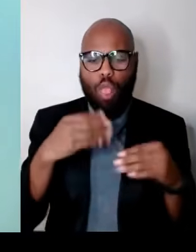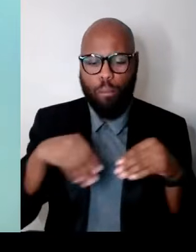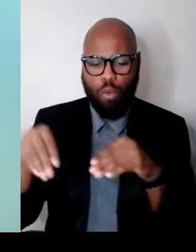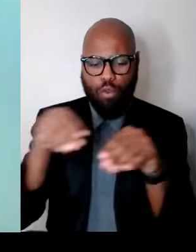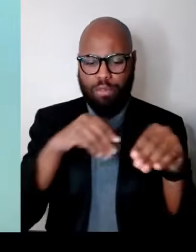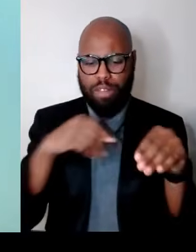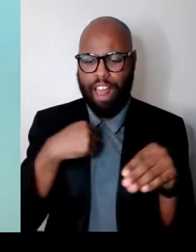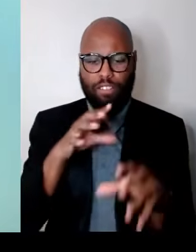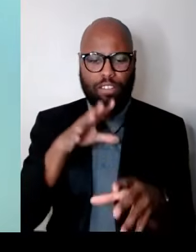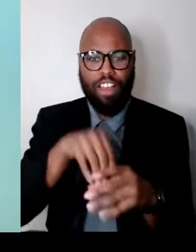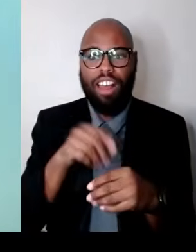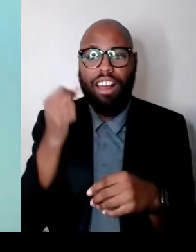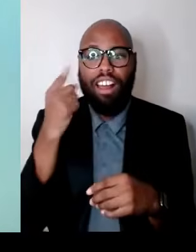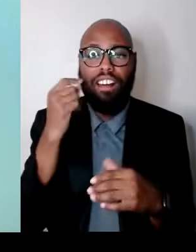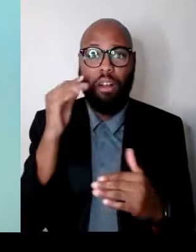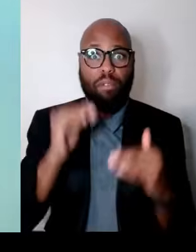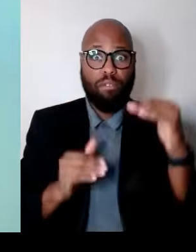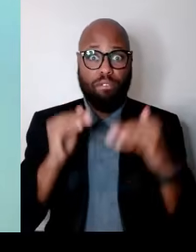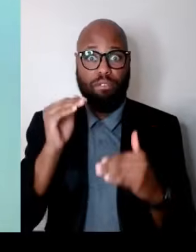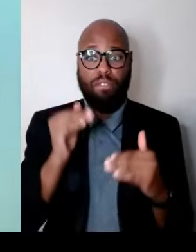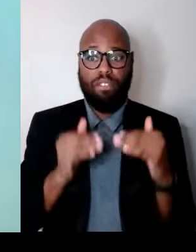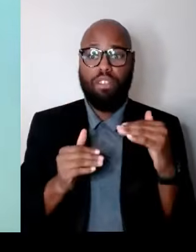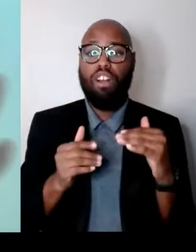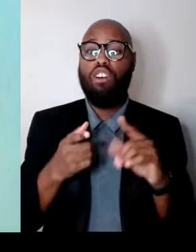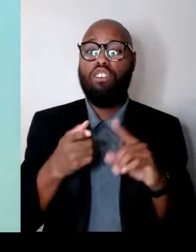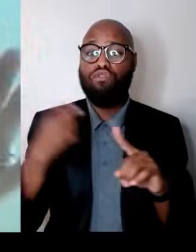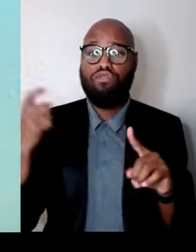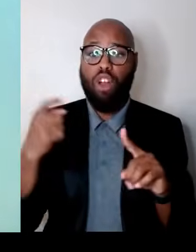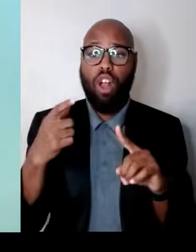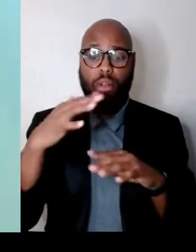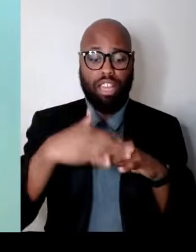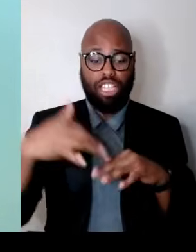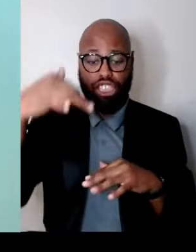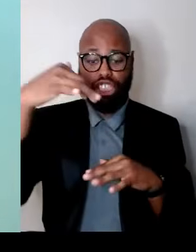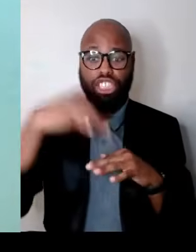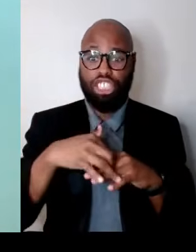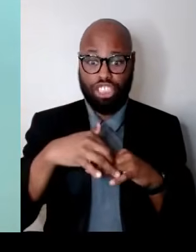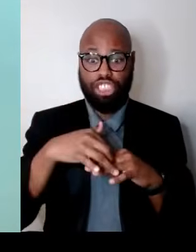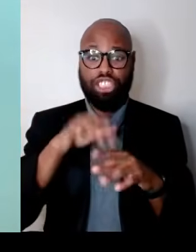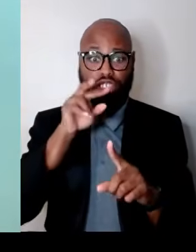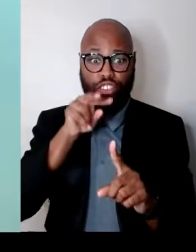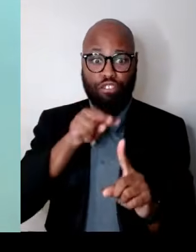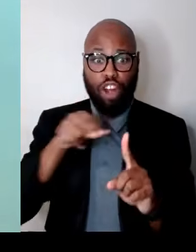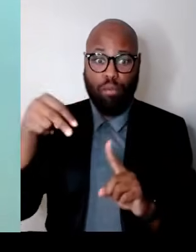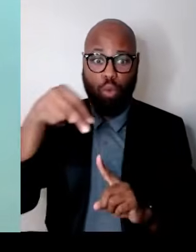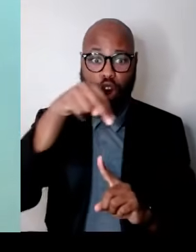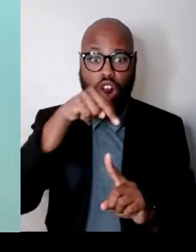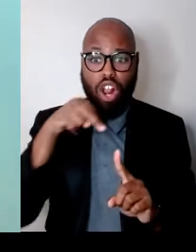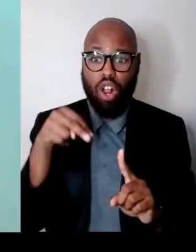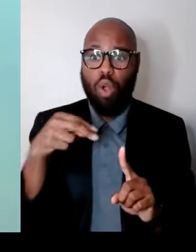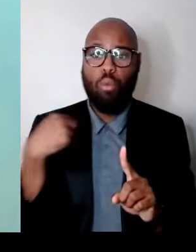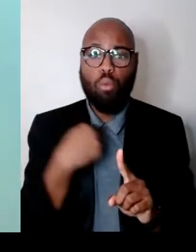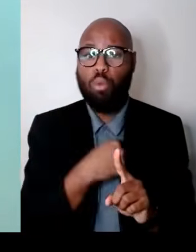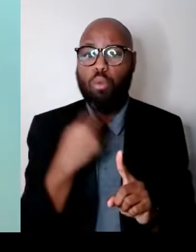from an indigenous framework, we are always seeking that balance,